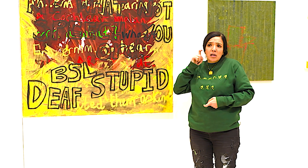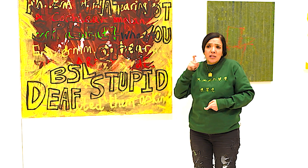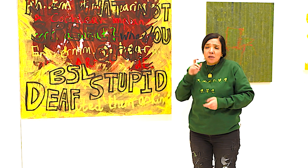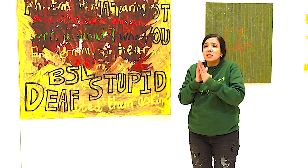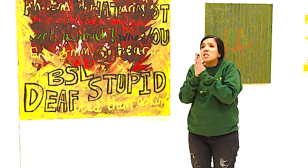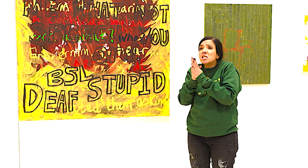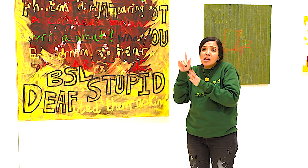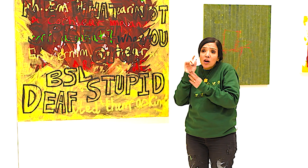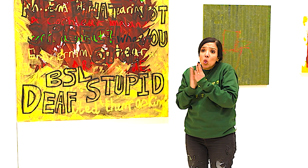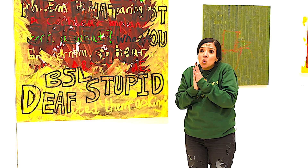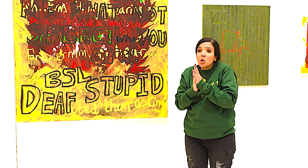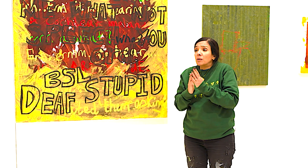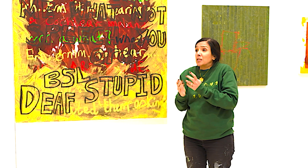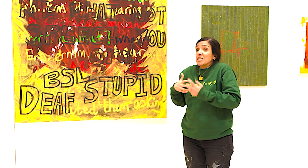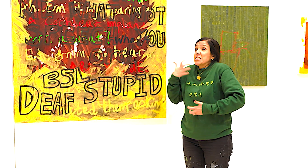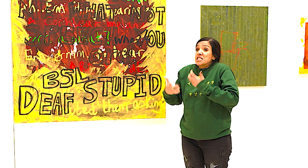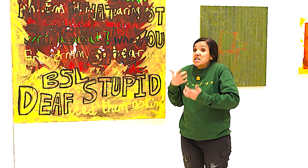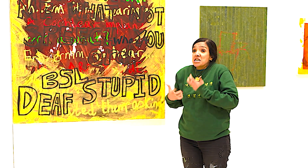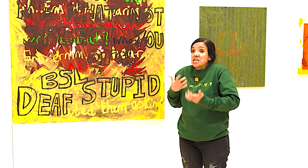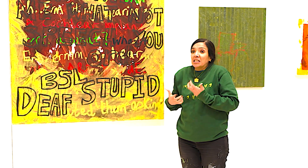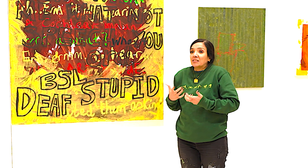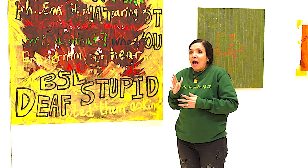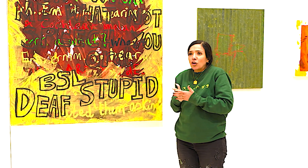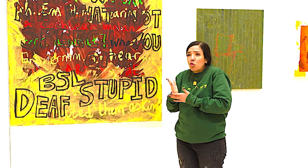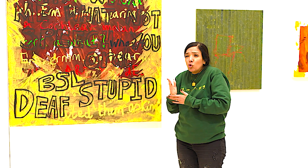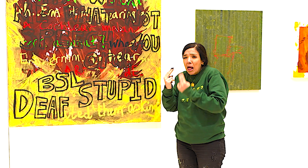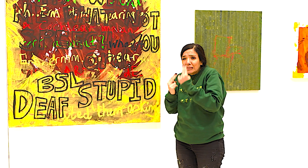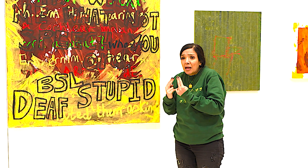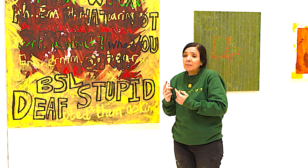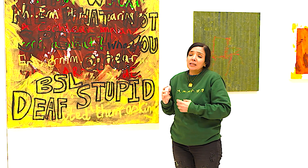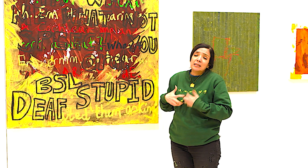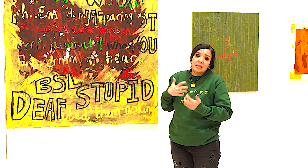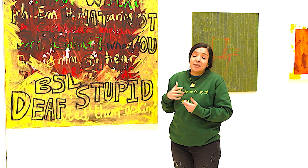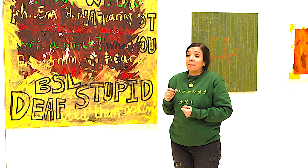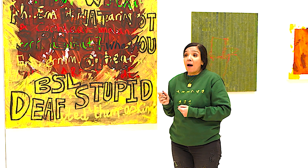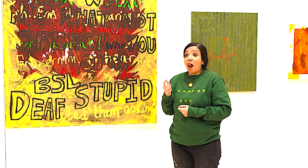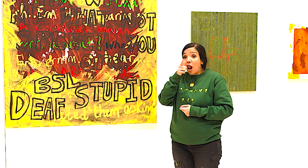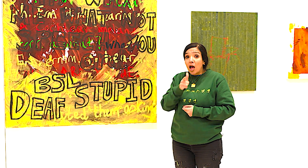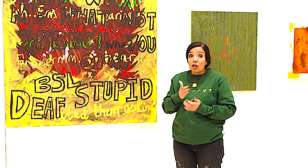and people have said, "Why don't you get a cochlear implant?" So, I went through the assessment process,